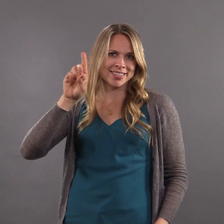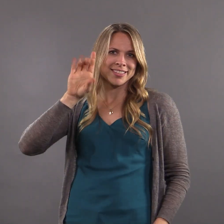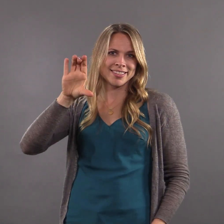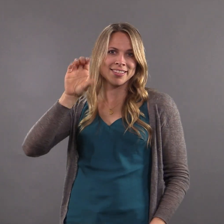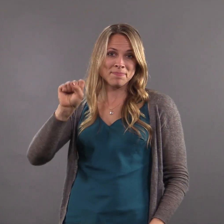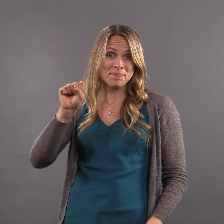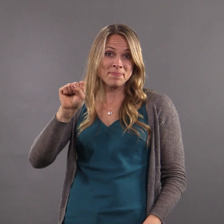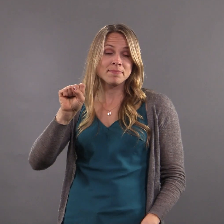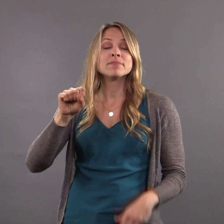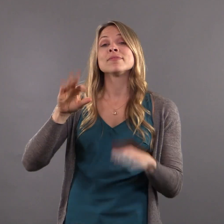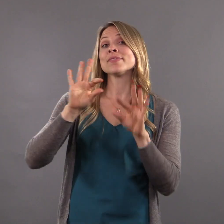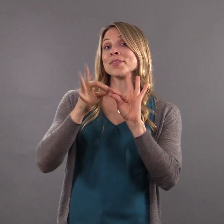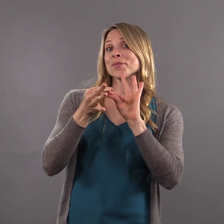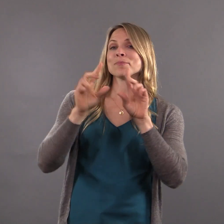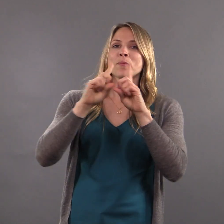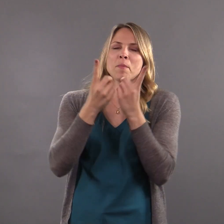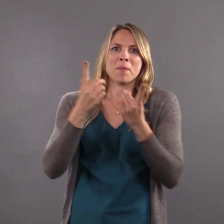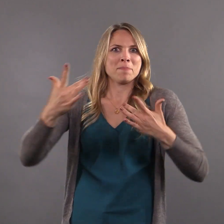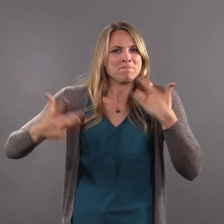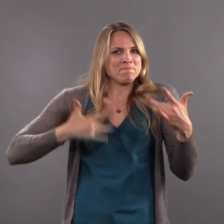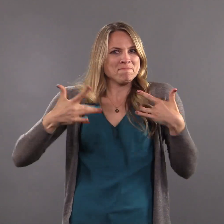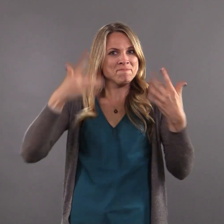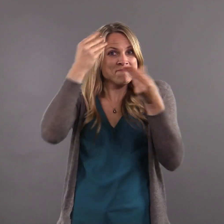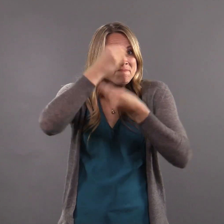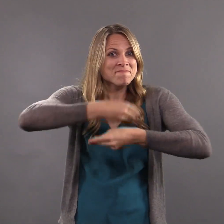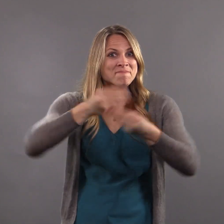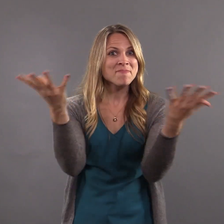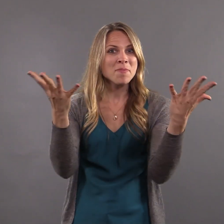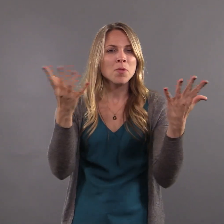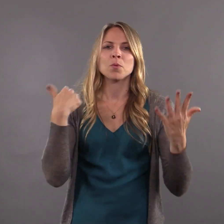The Interpreting Department is excited to announce that